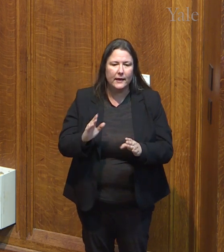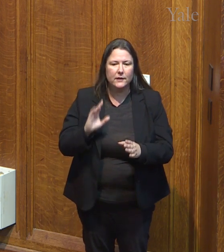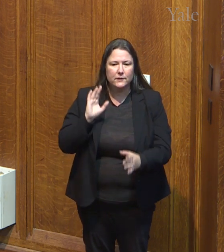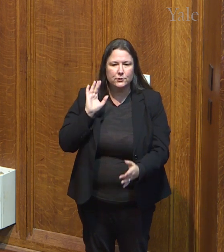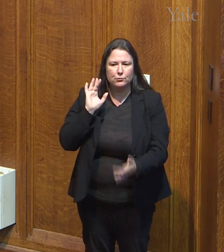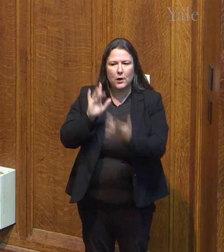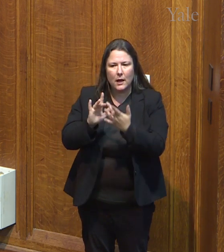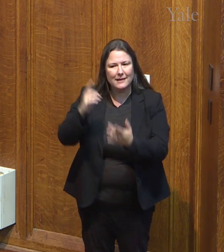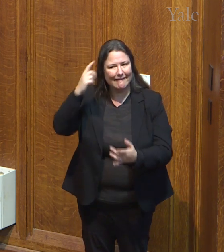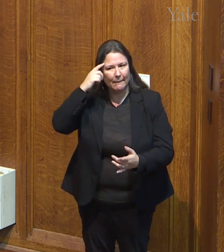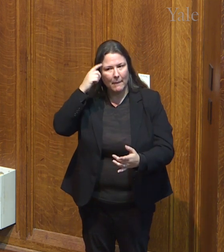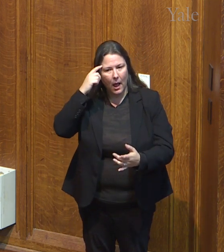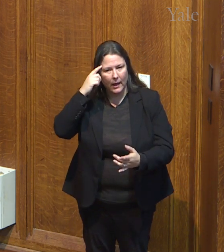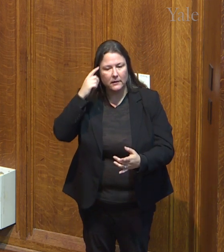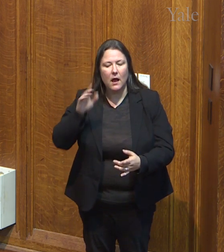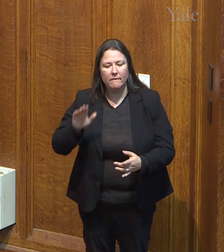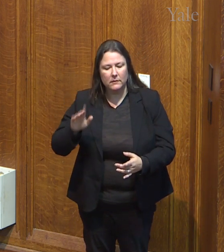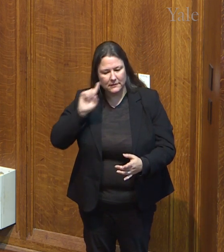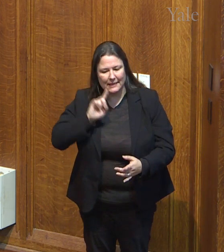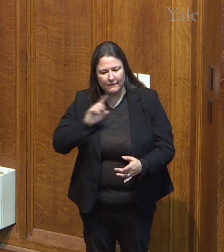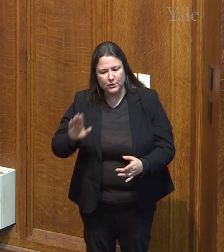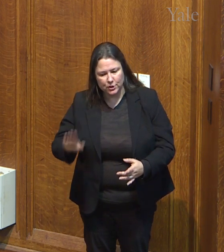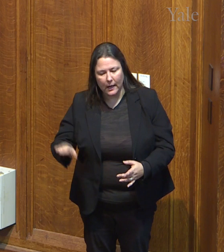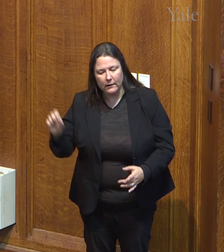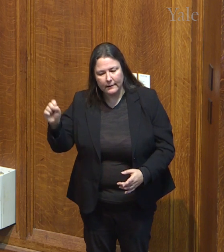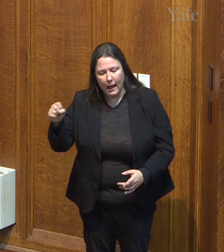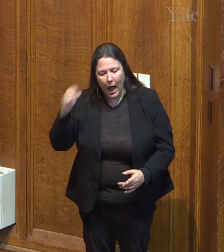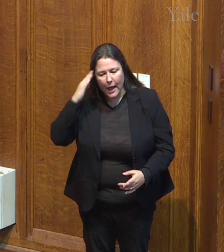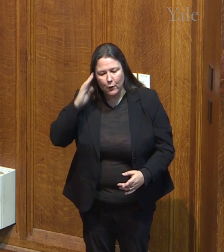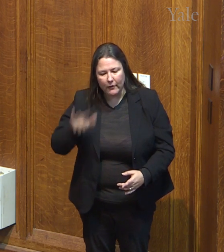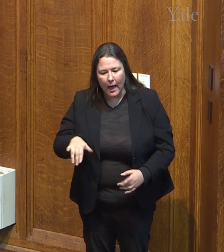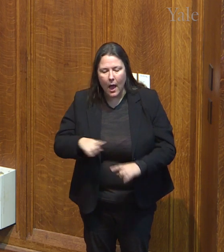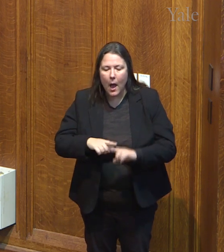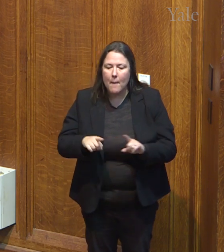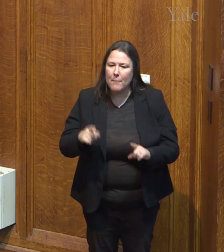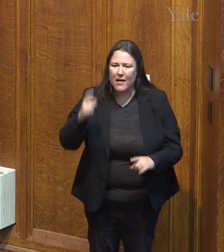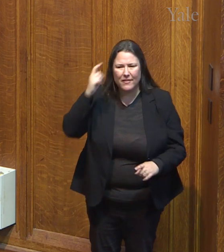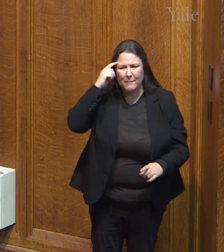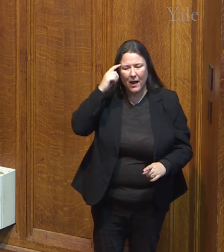of a Deaf child, but it was not the mind of a Deaf child that interested Bell.